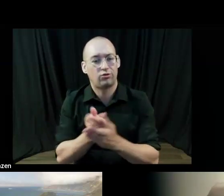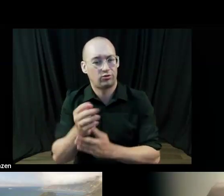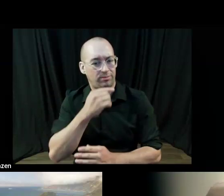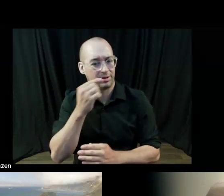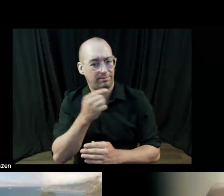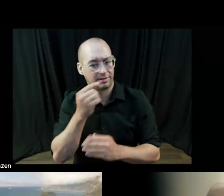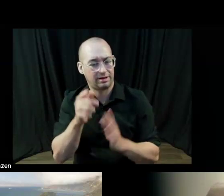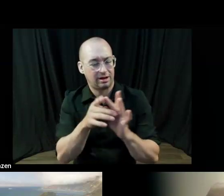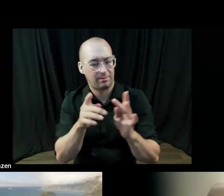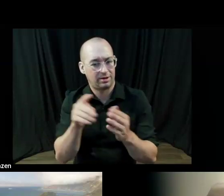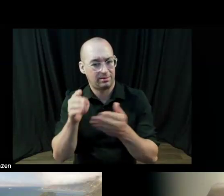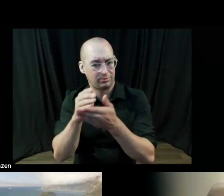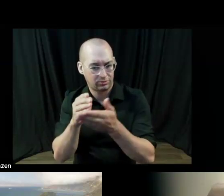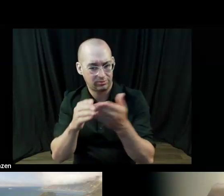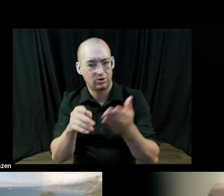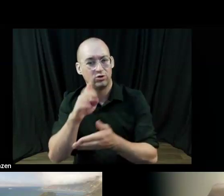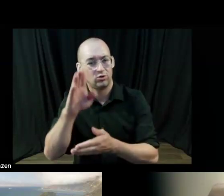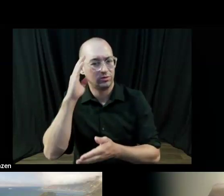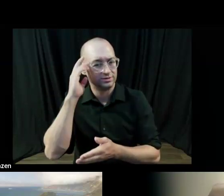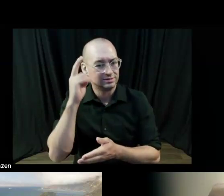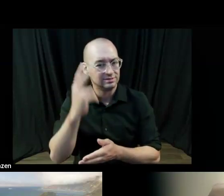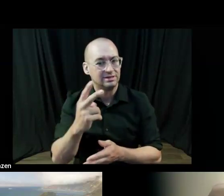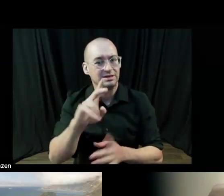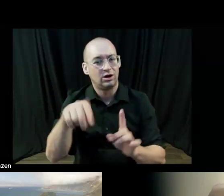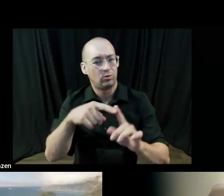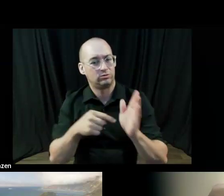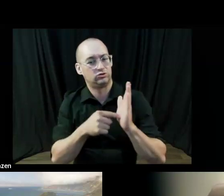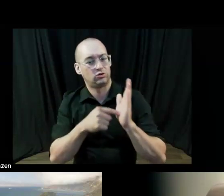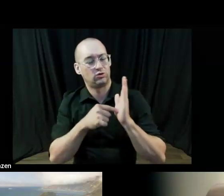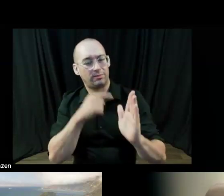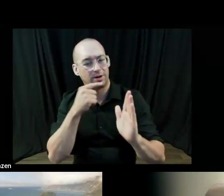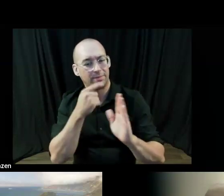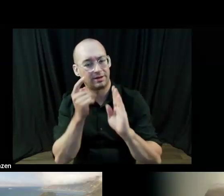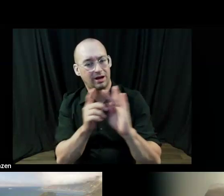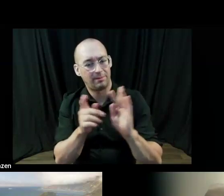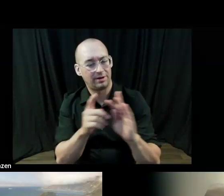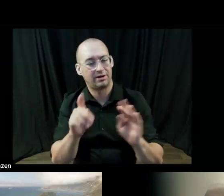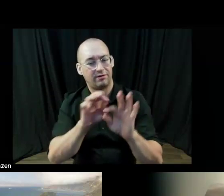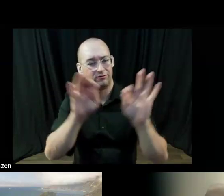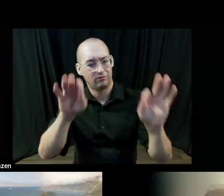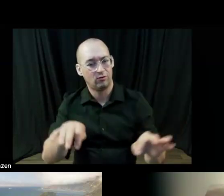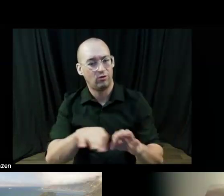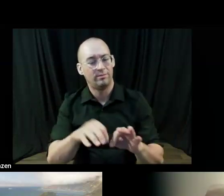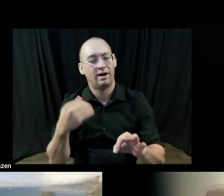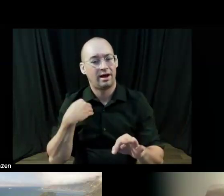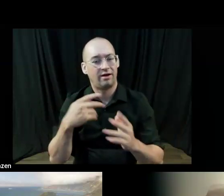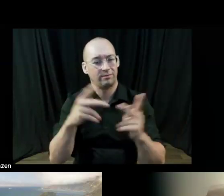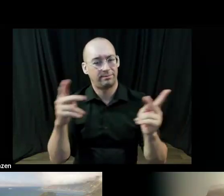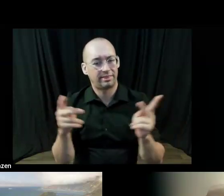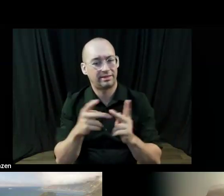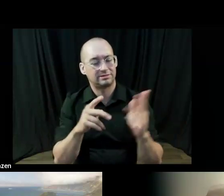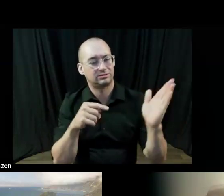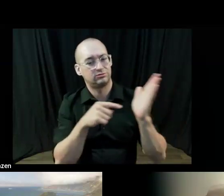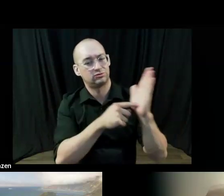see when we demonstrate the online public comment form, there's a place to indicate whether you're